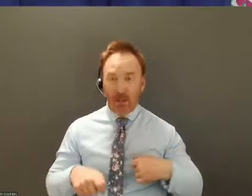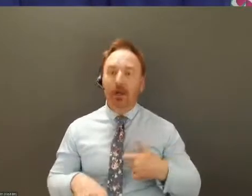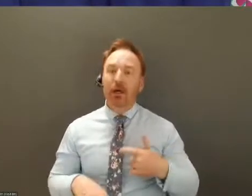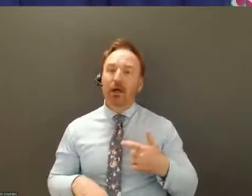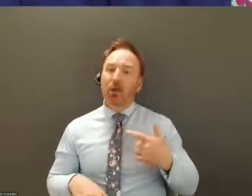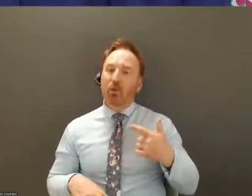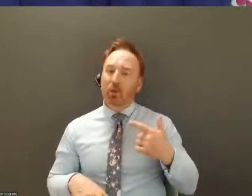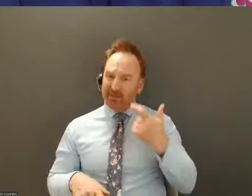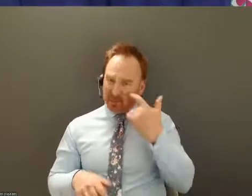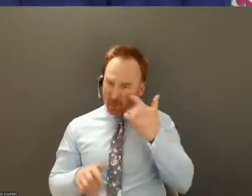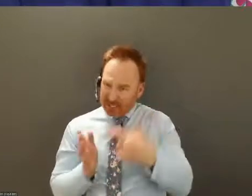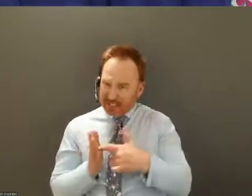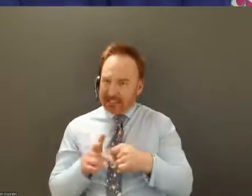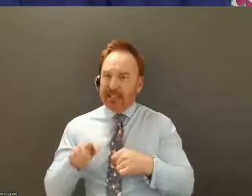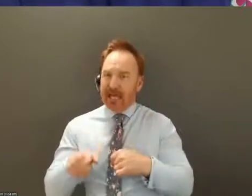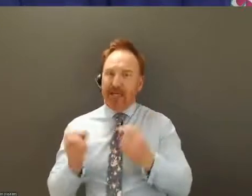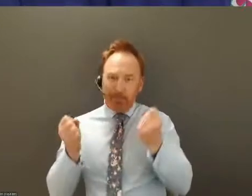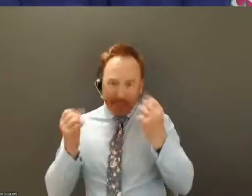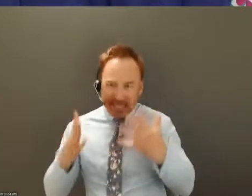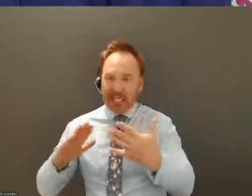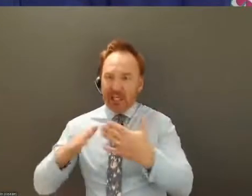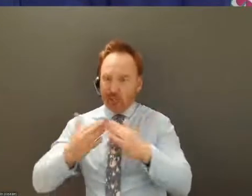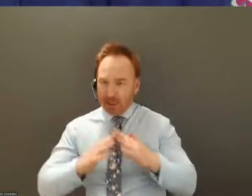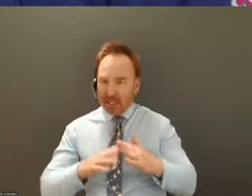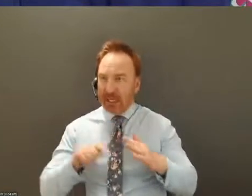Were there numbers available on what percentages have been